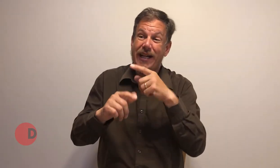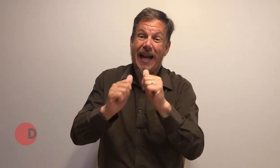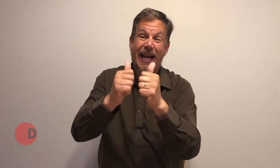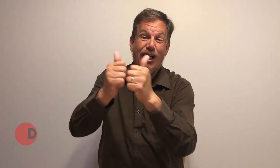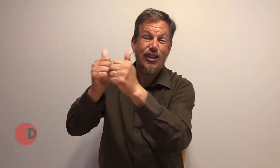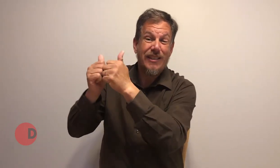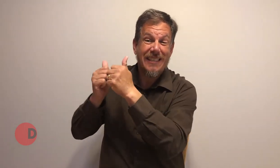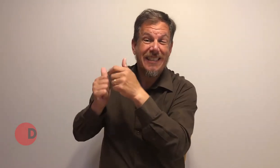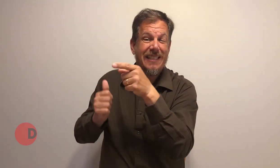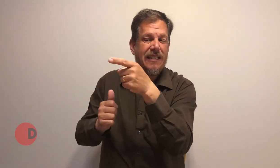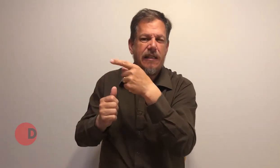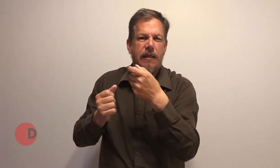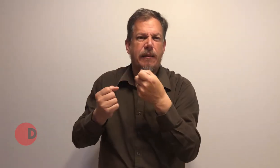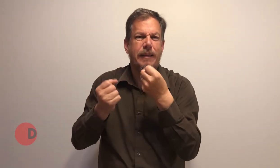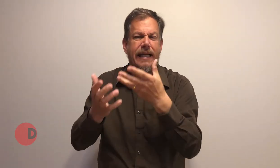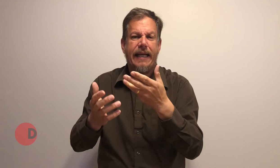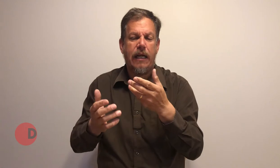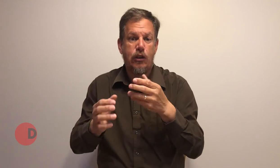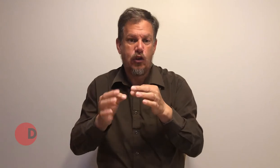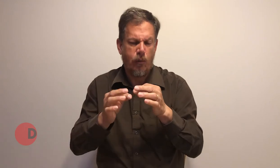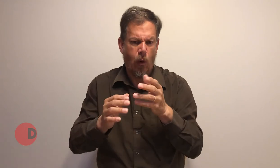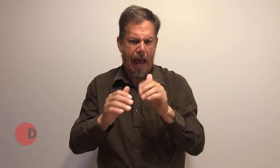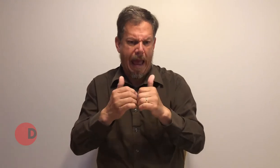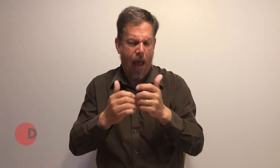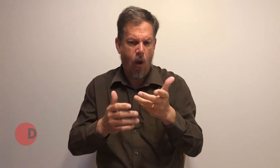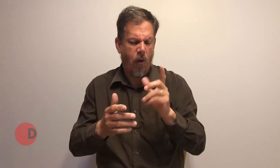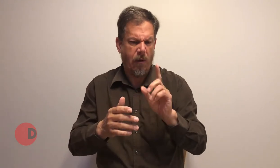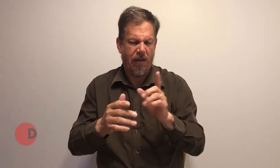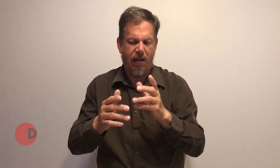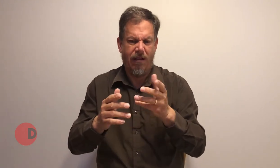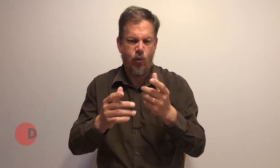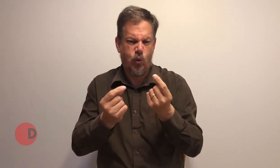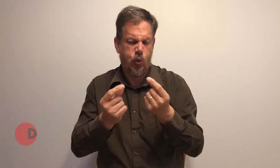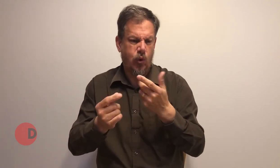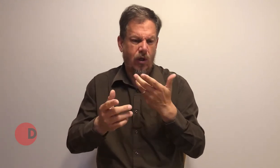hearing agencies do not know how to deal with interpreters.